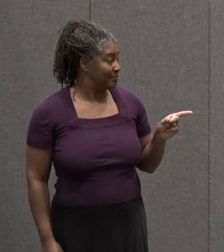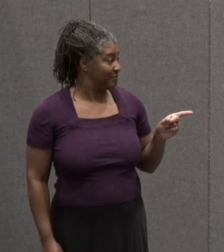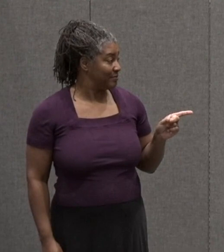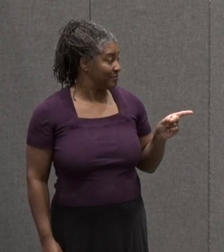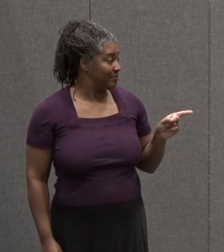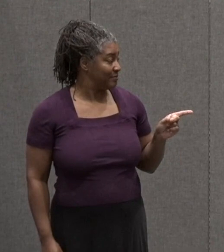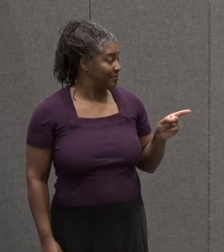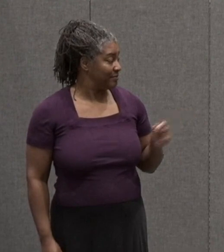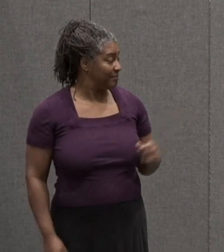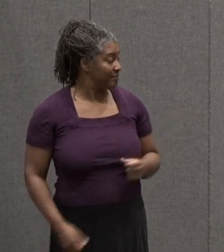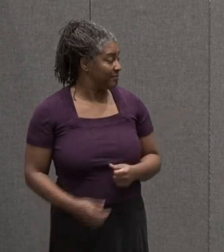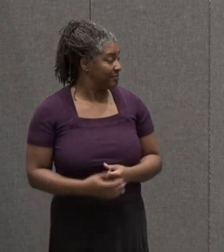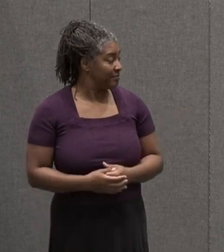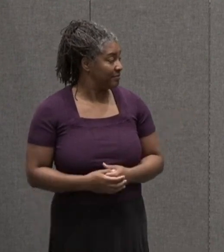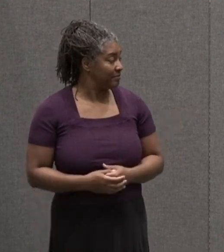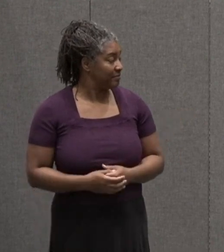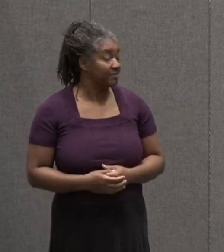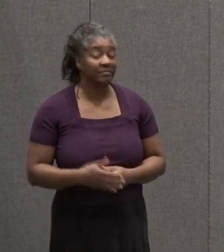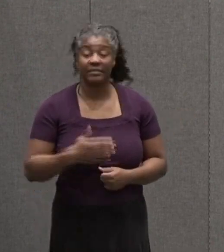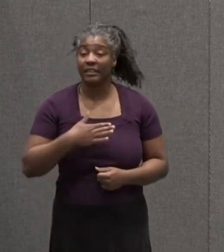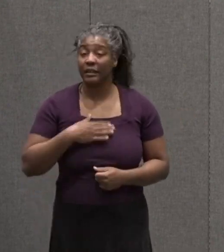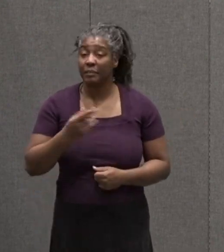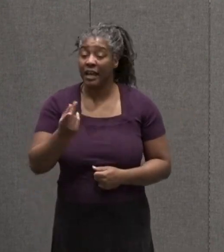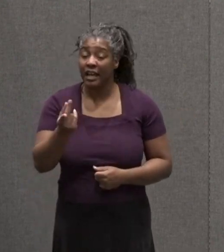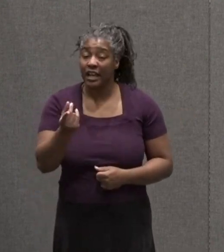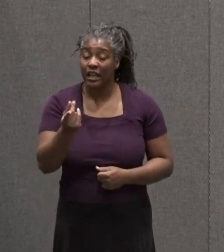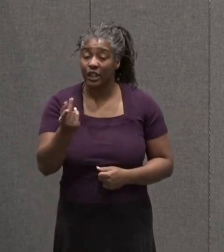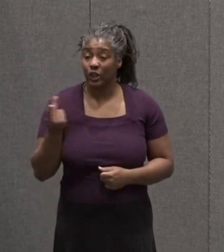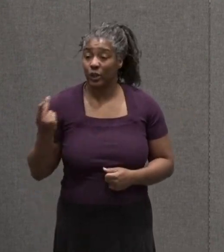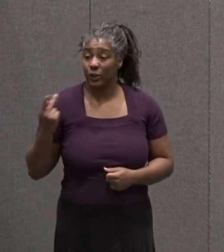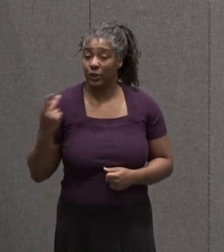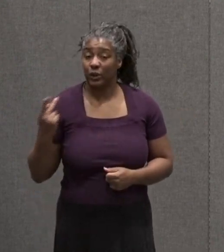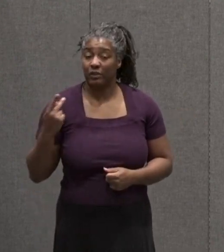And then me and my dog Roxy, we went for a walk.